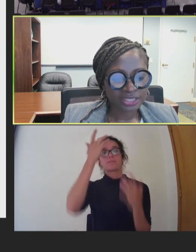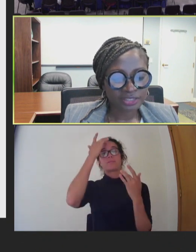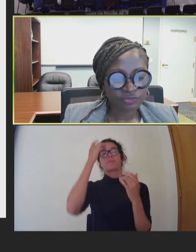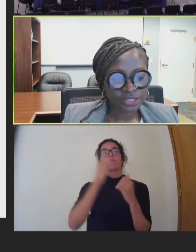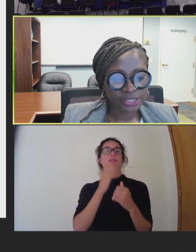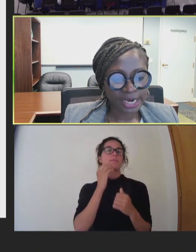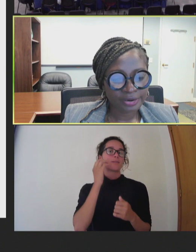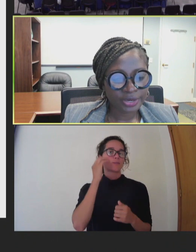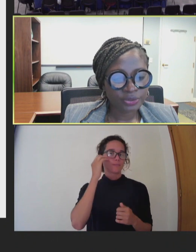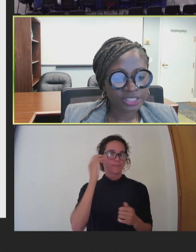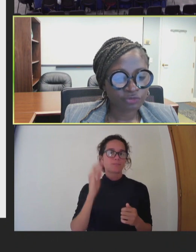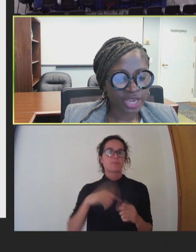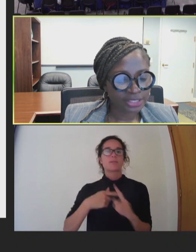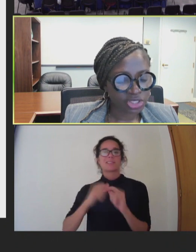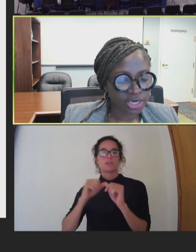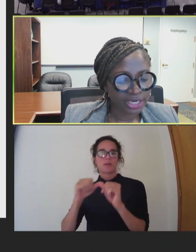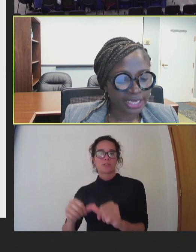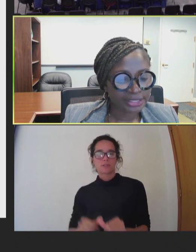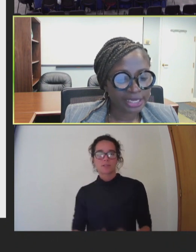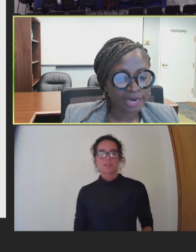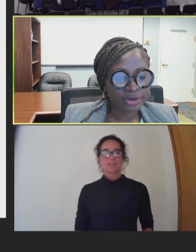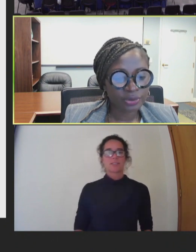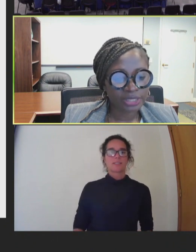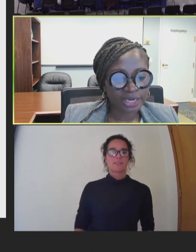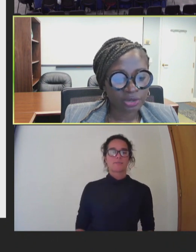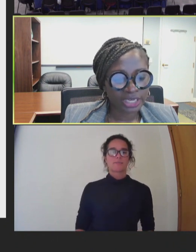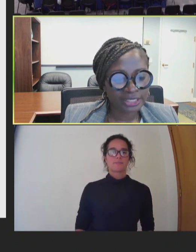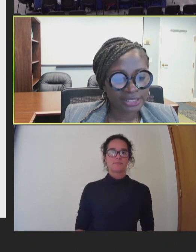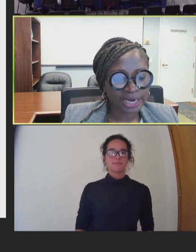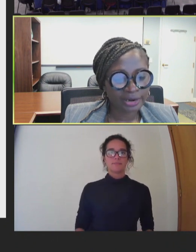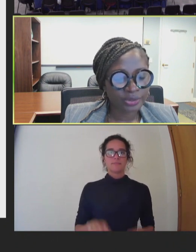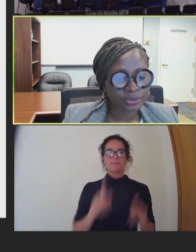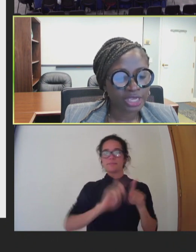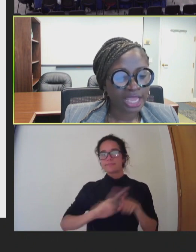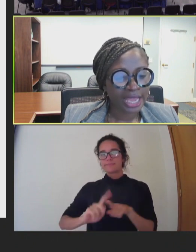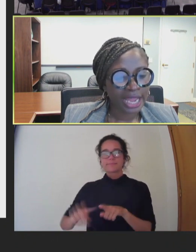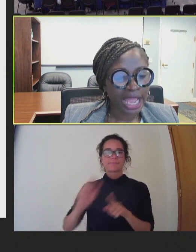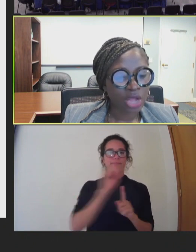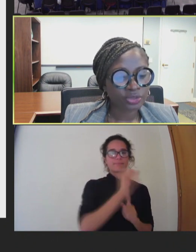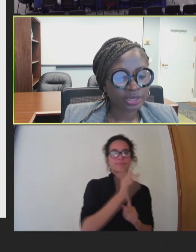are the different scenarios if we had started case scenarios and not case scenarios and how the